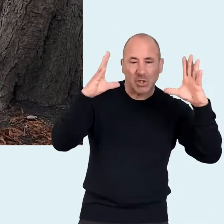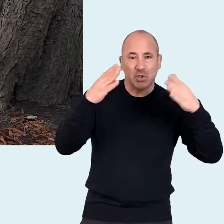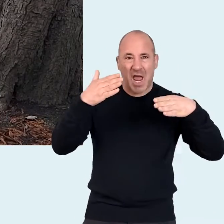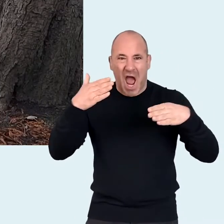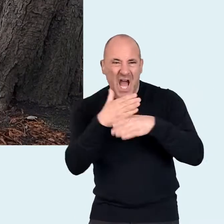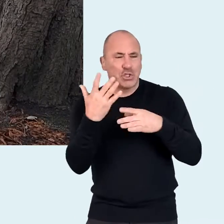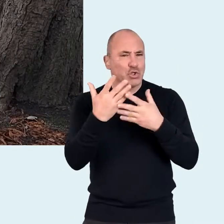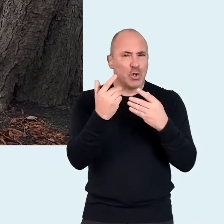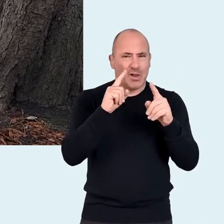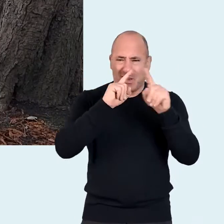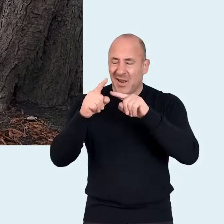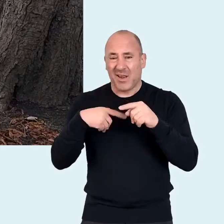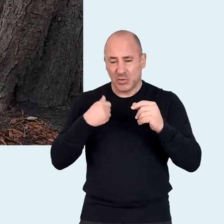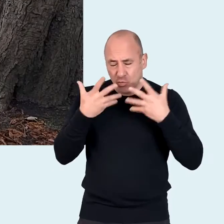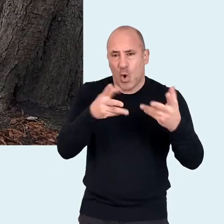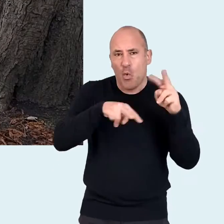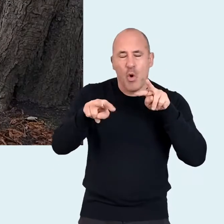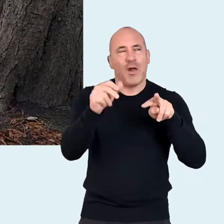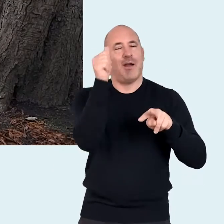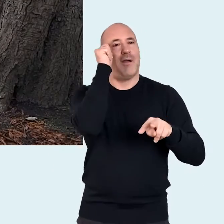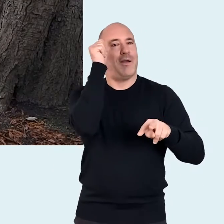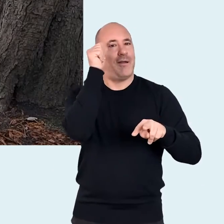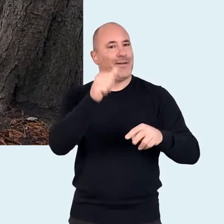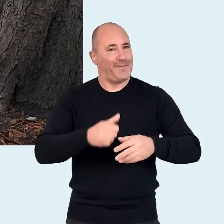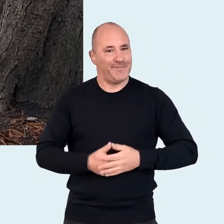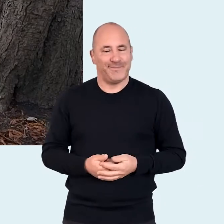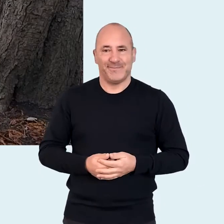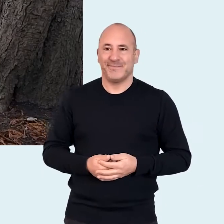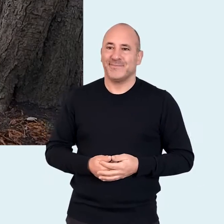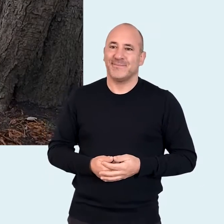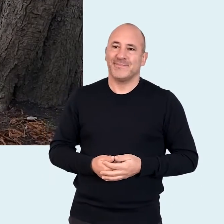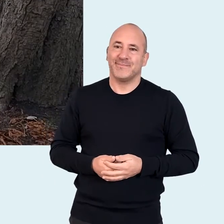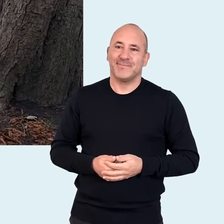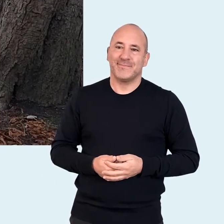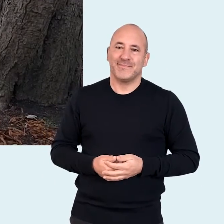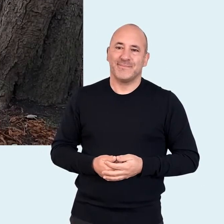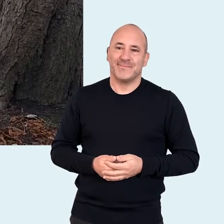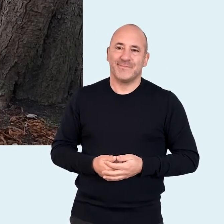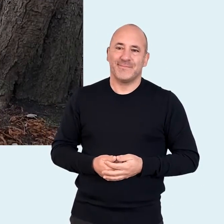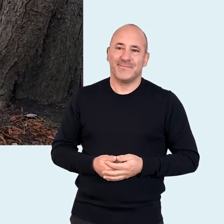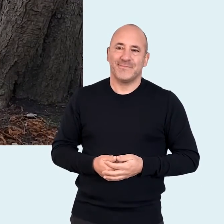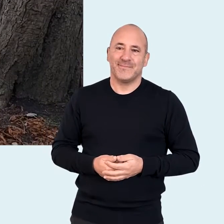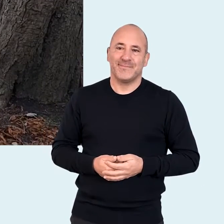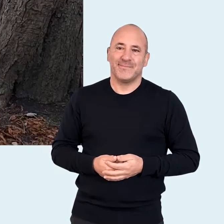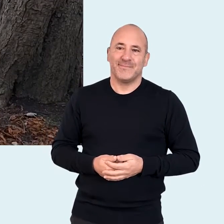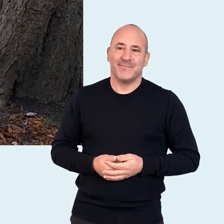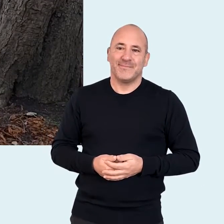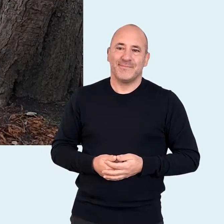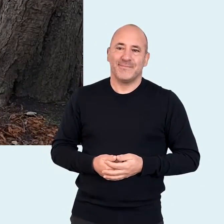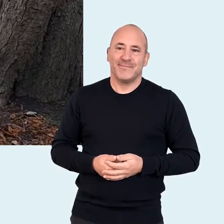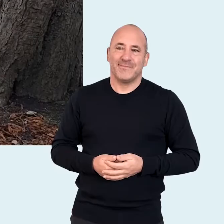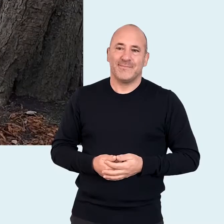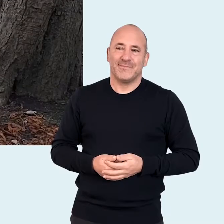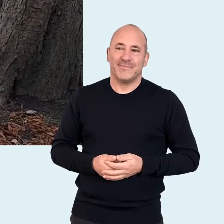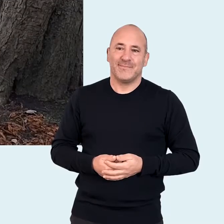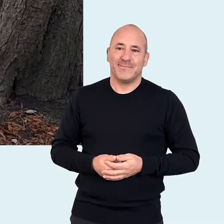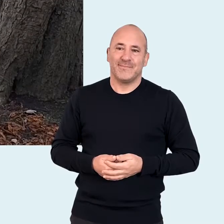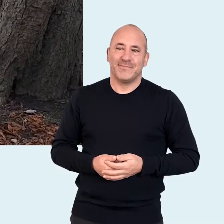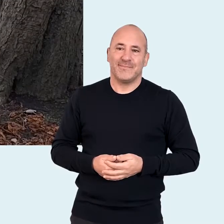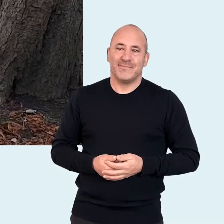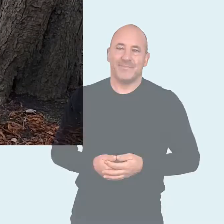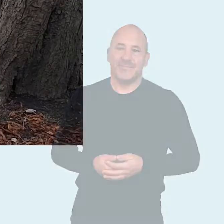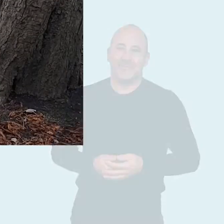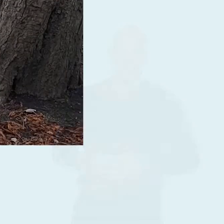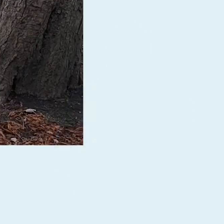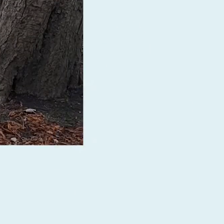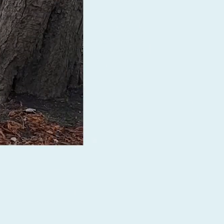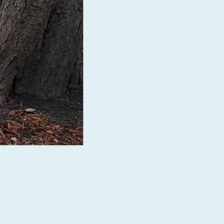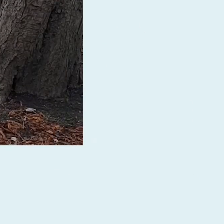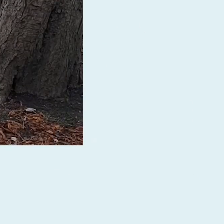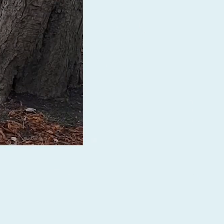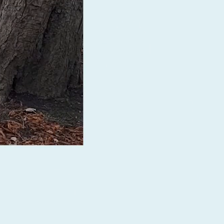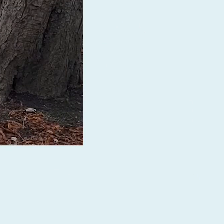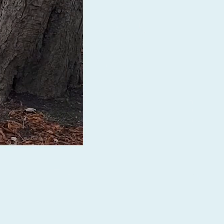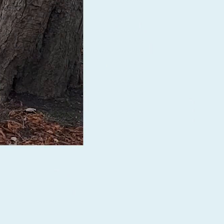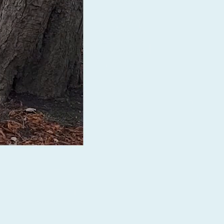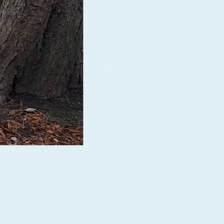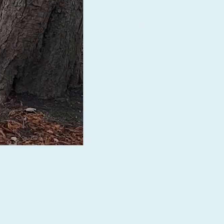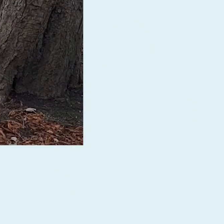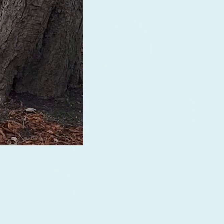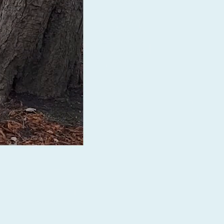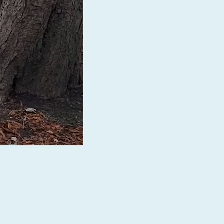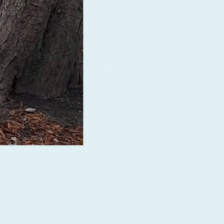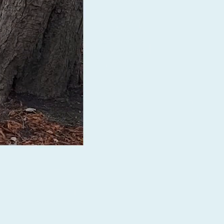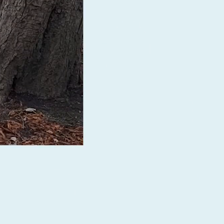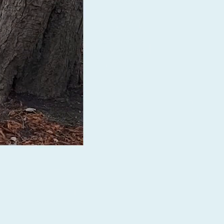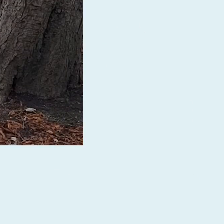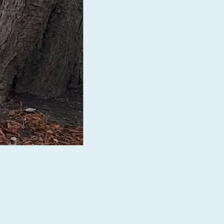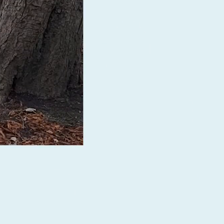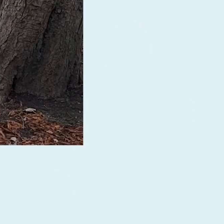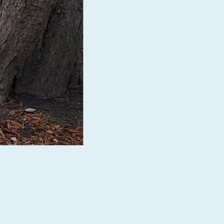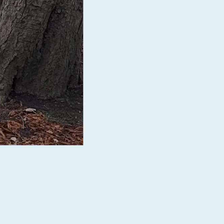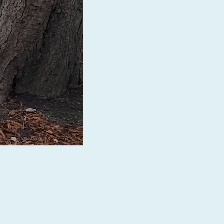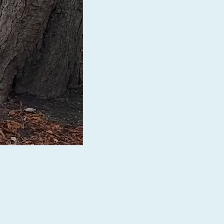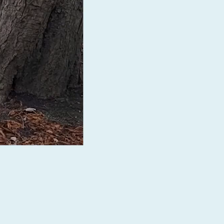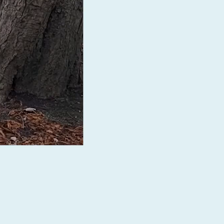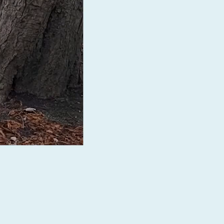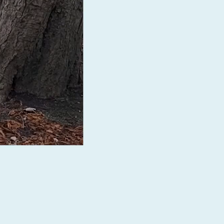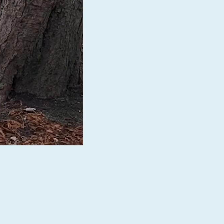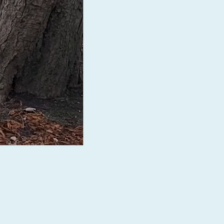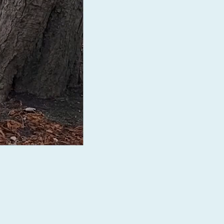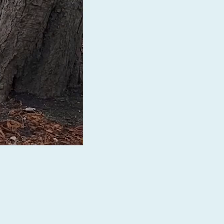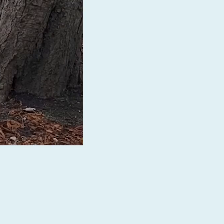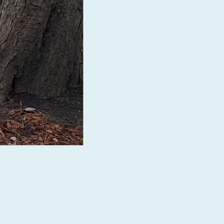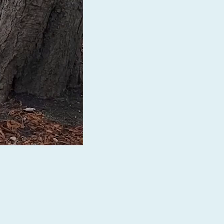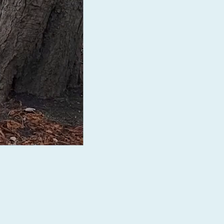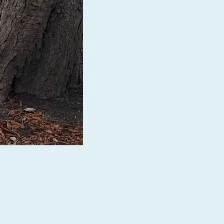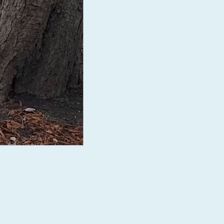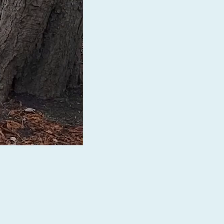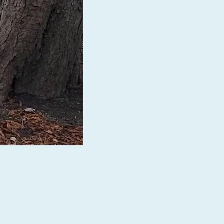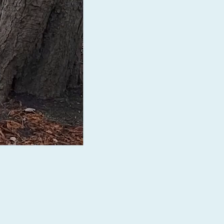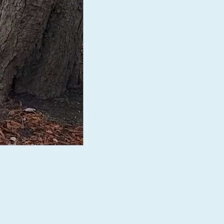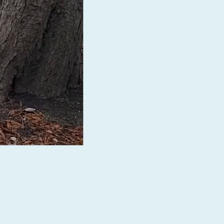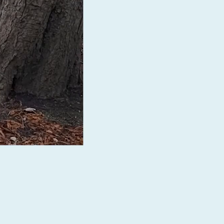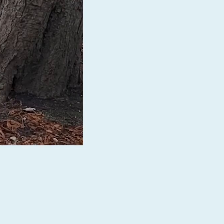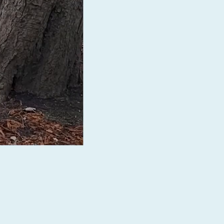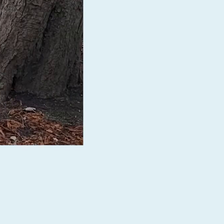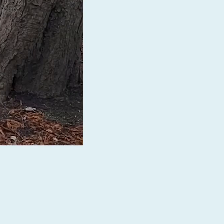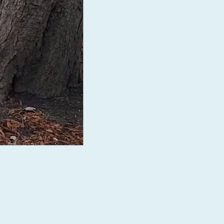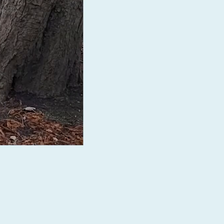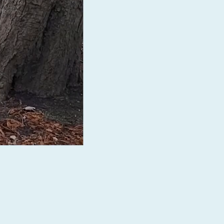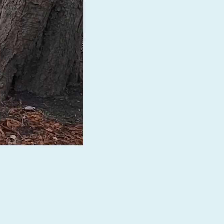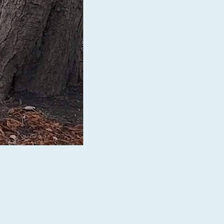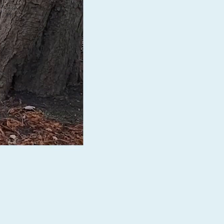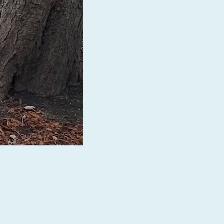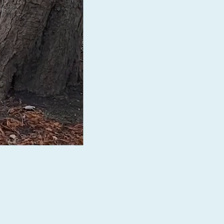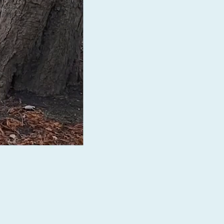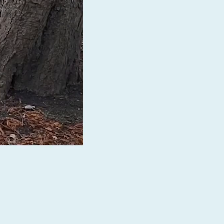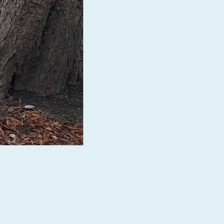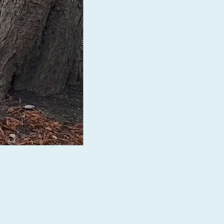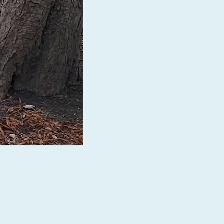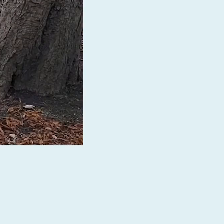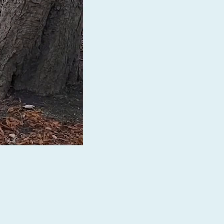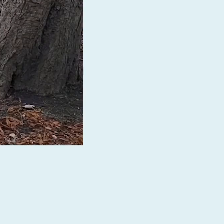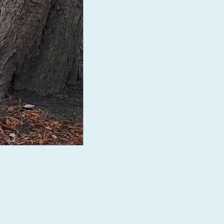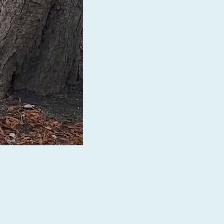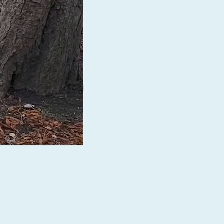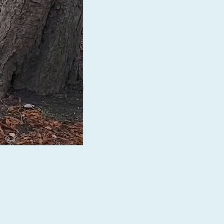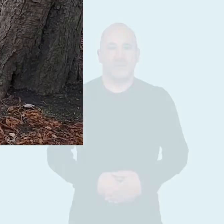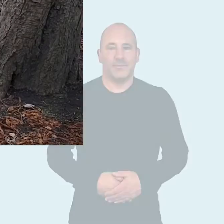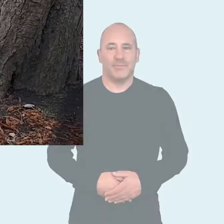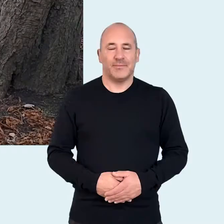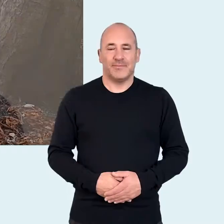and cues, using of imagery, actions and qualities.